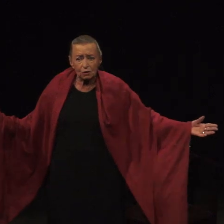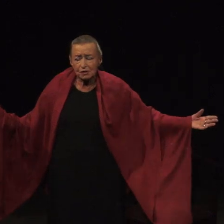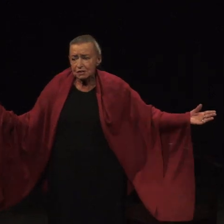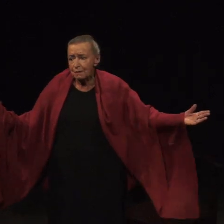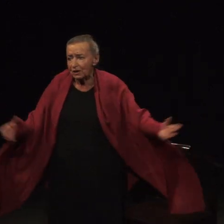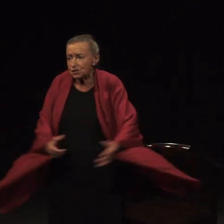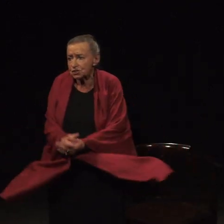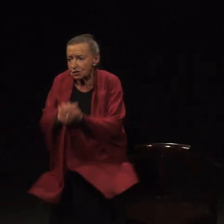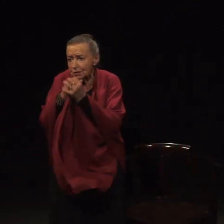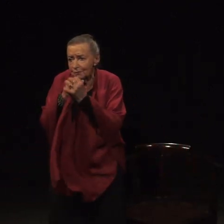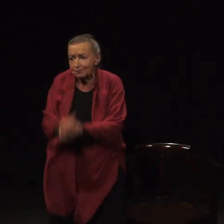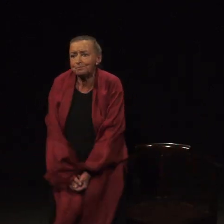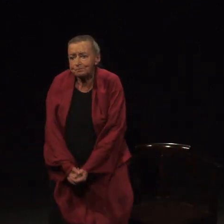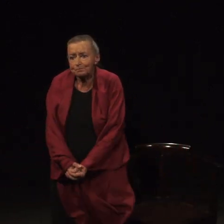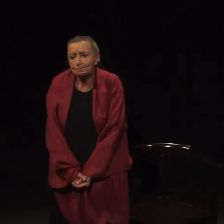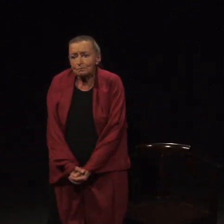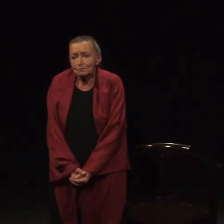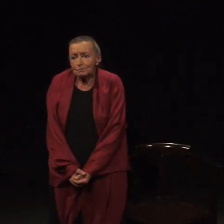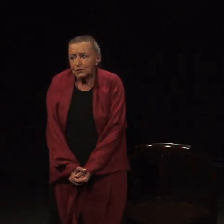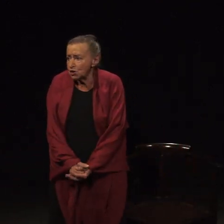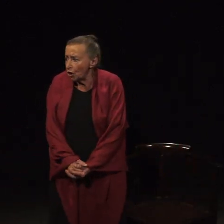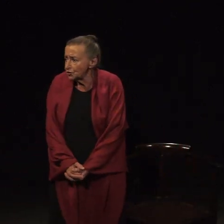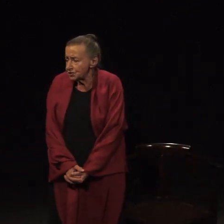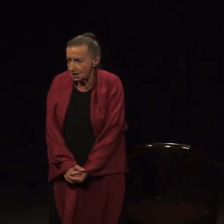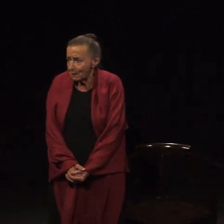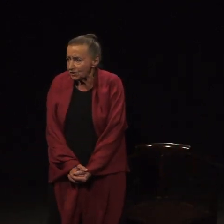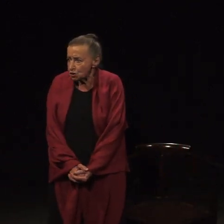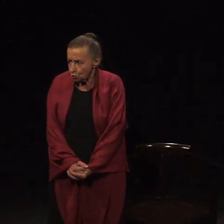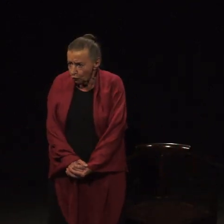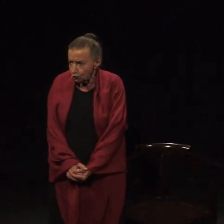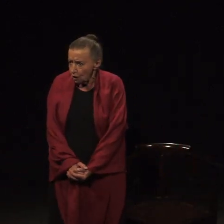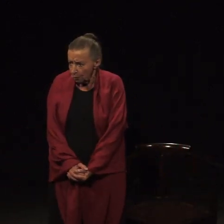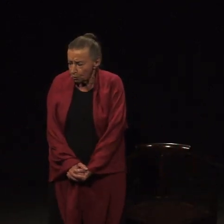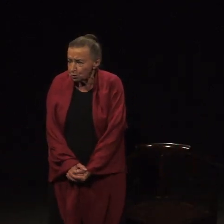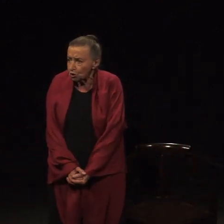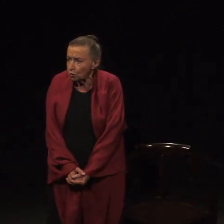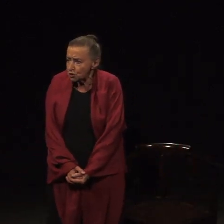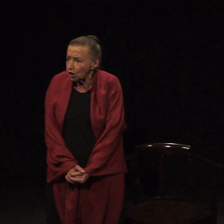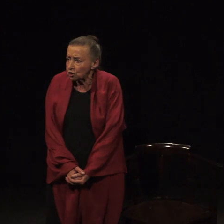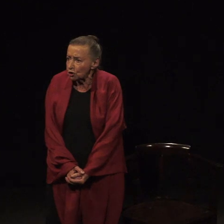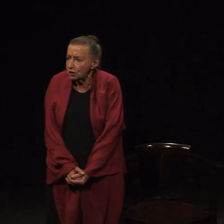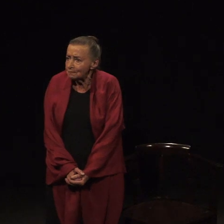of her forehead, lots more hidden beneath her chin!